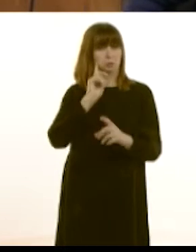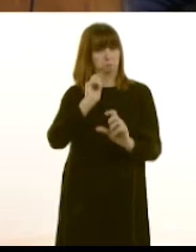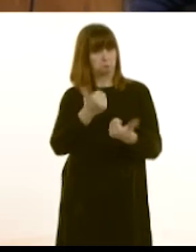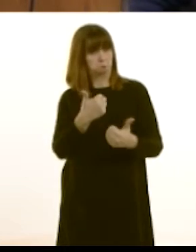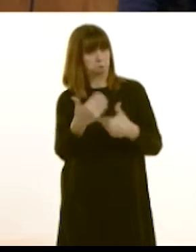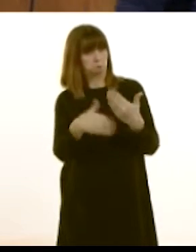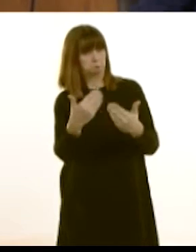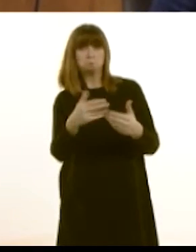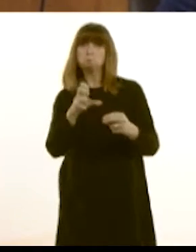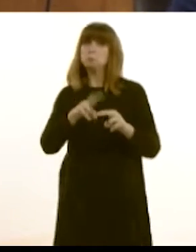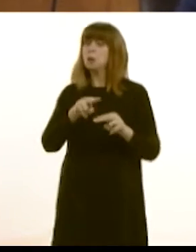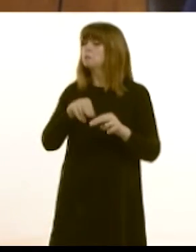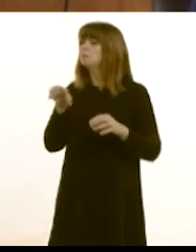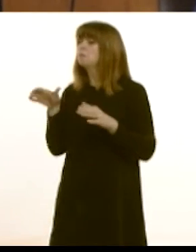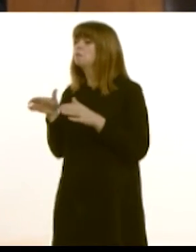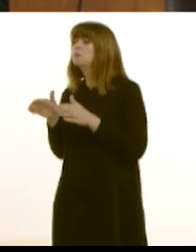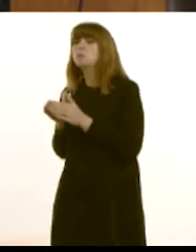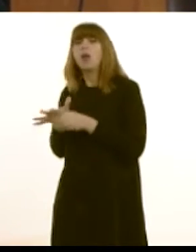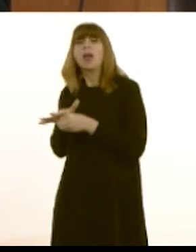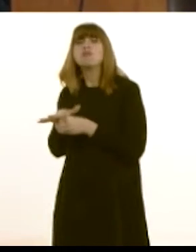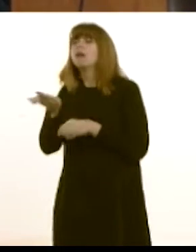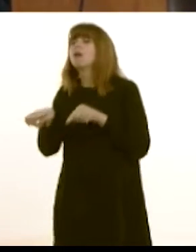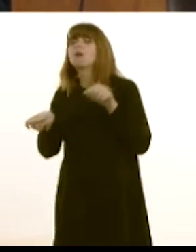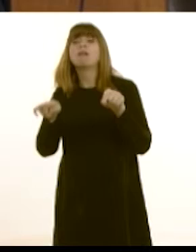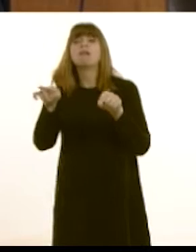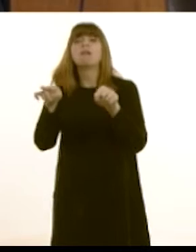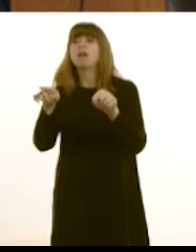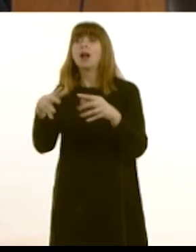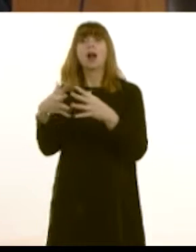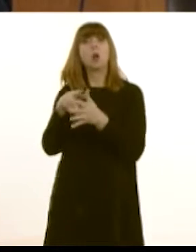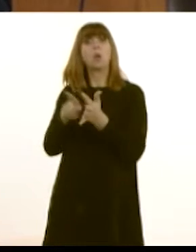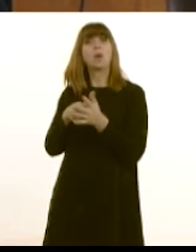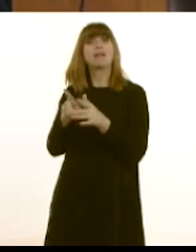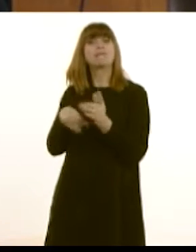There are other parts of CardiffóWellfield Road is another example of thisówhere there